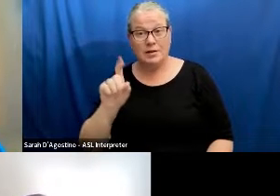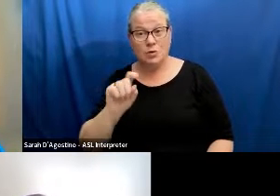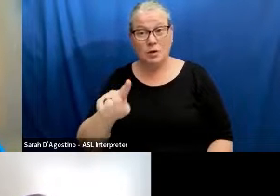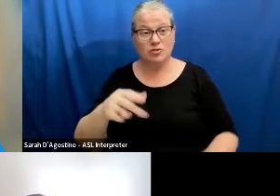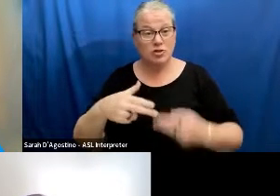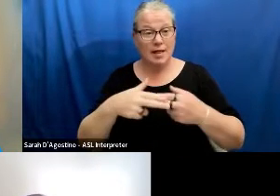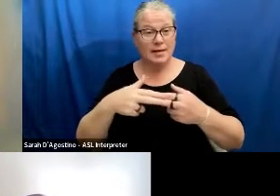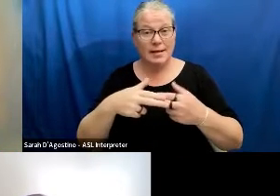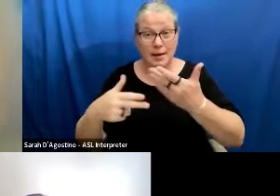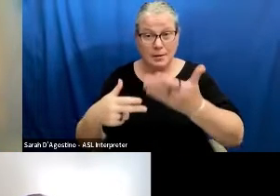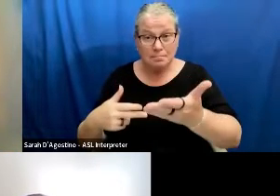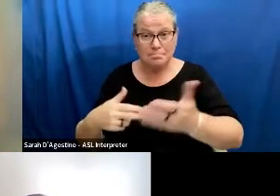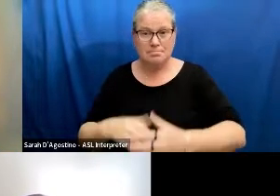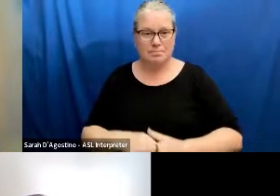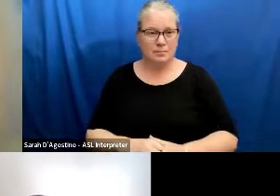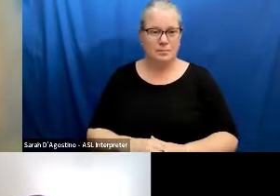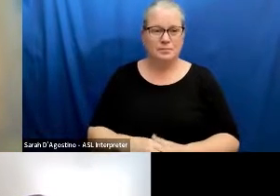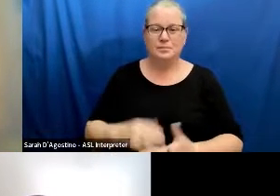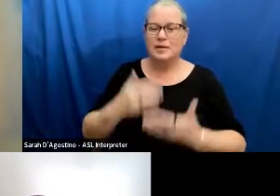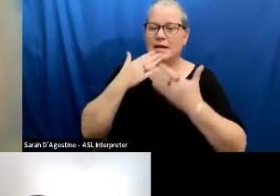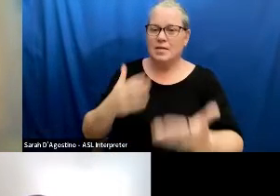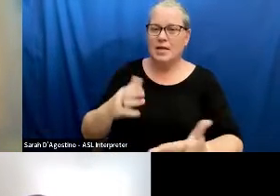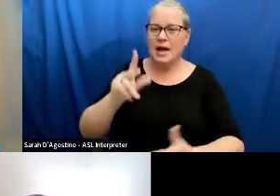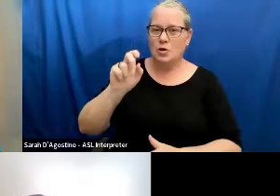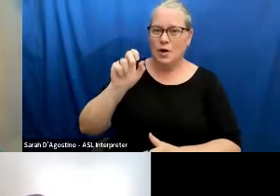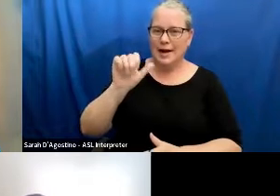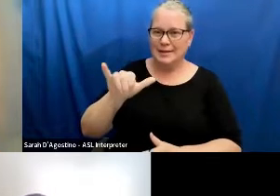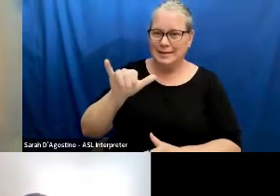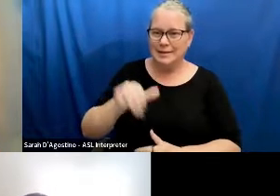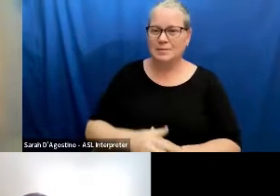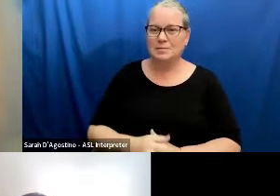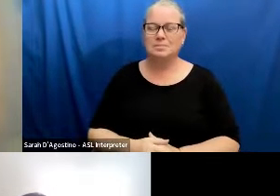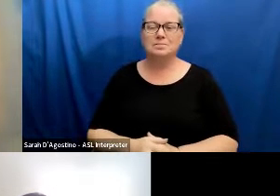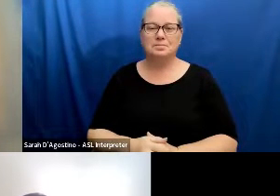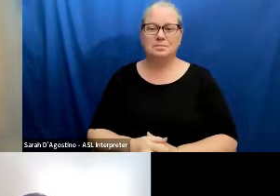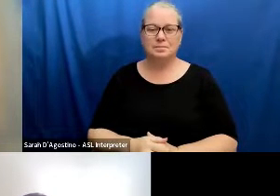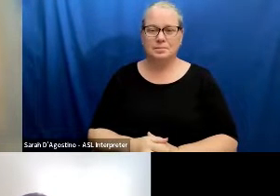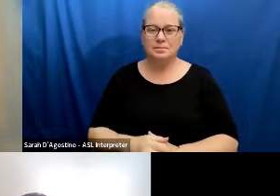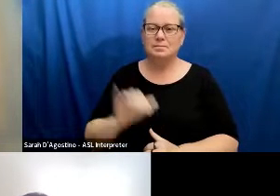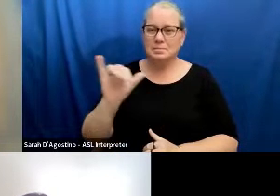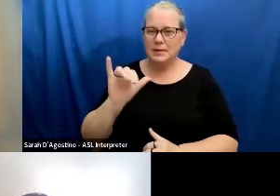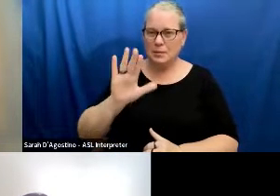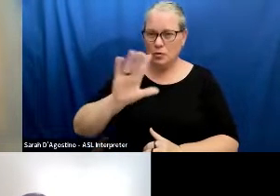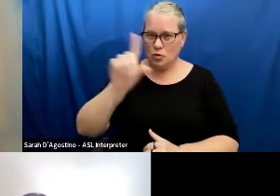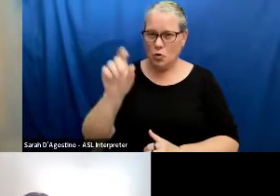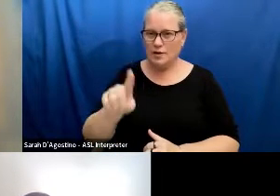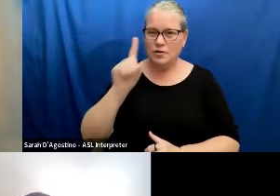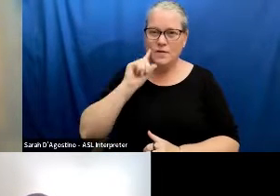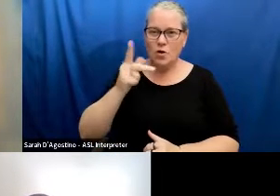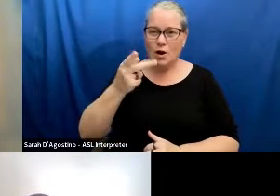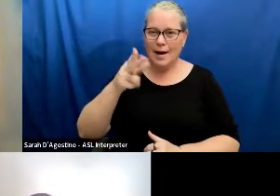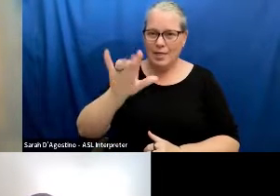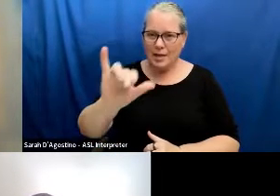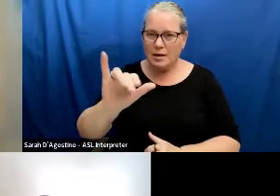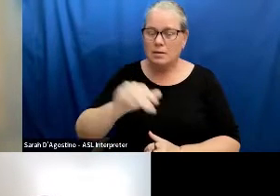yes uh thank you casey so similar to your question to kathy um what about if an individual has a